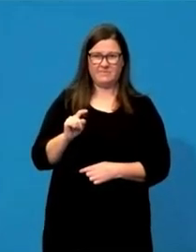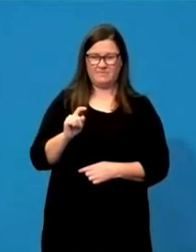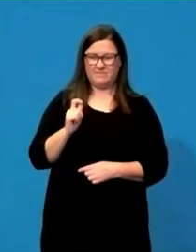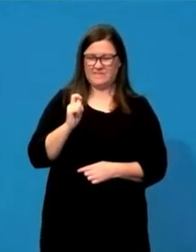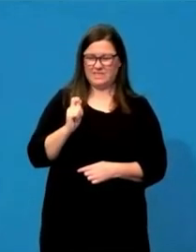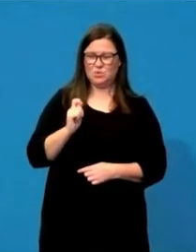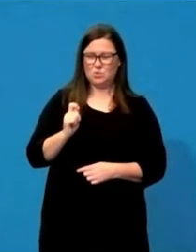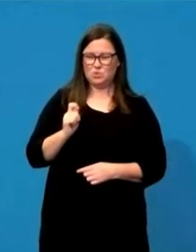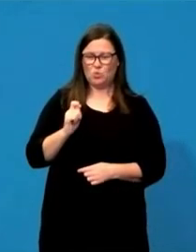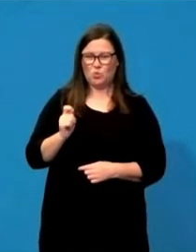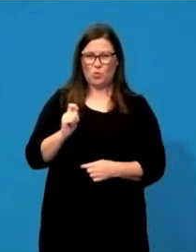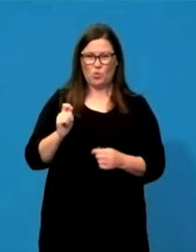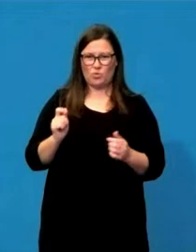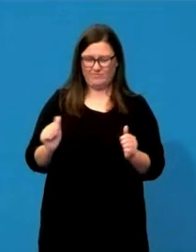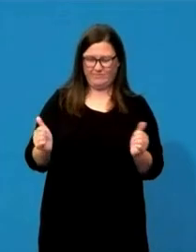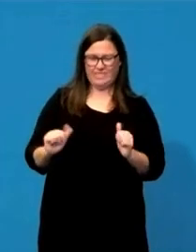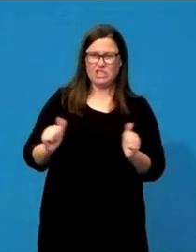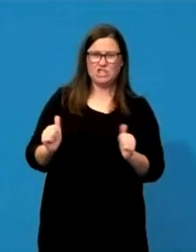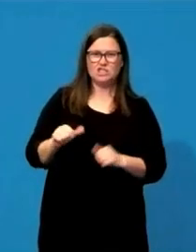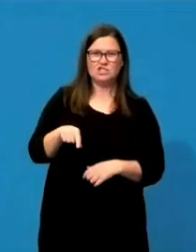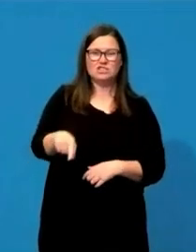It's - yeah, can't last long.